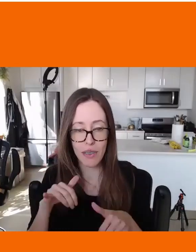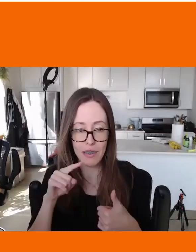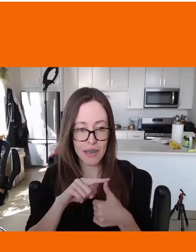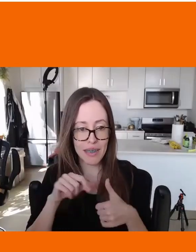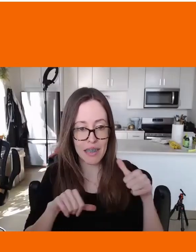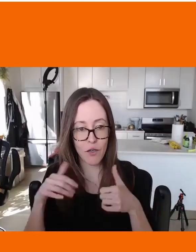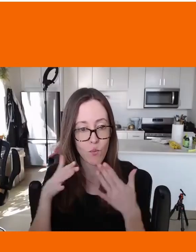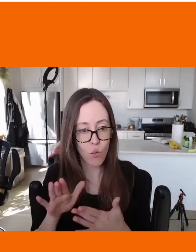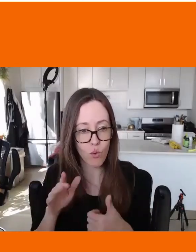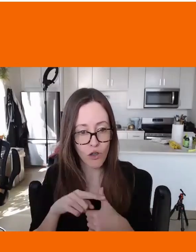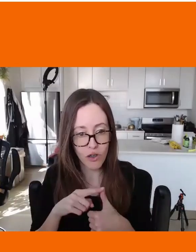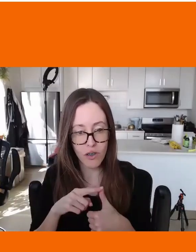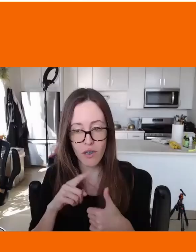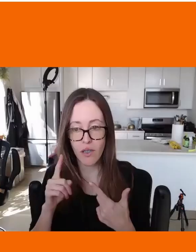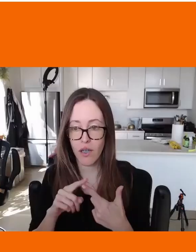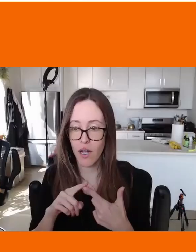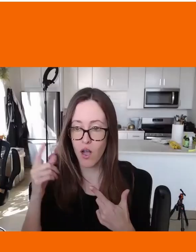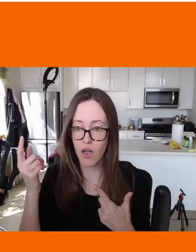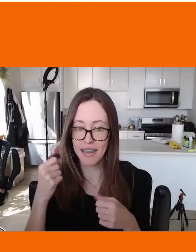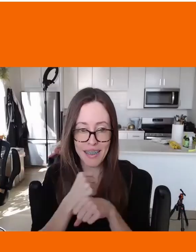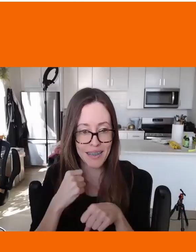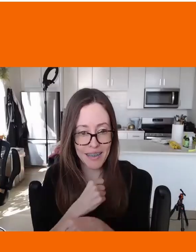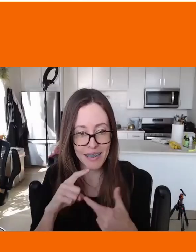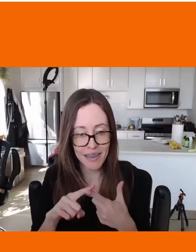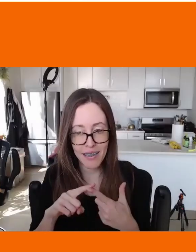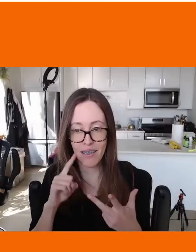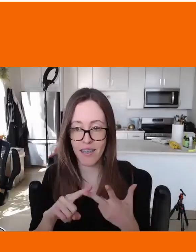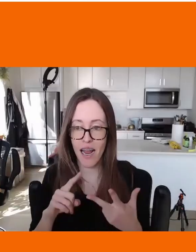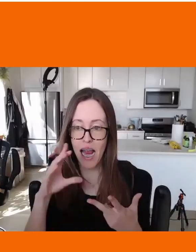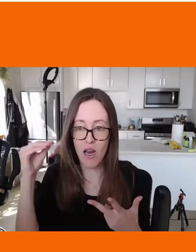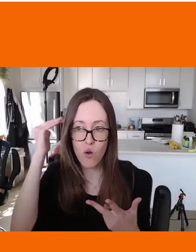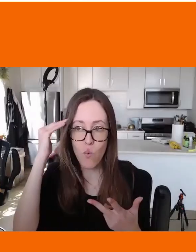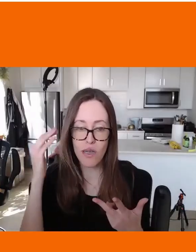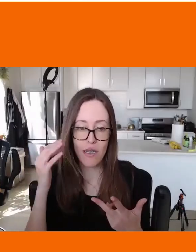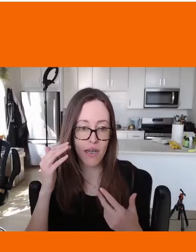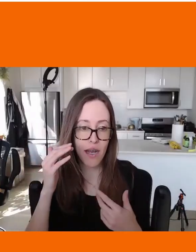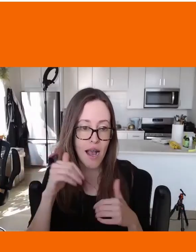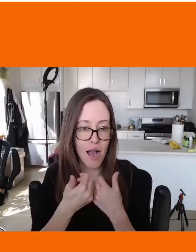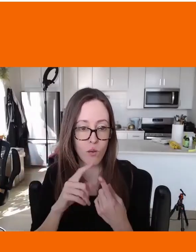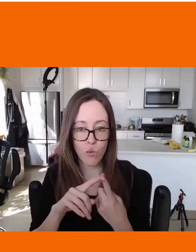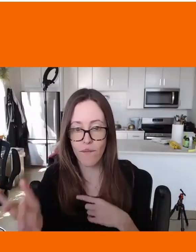It's something that all of these projects have in common. It's a scientific approach. It involves statistics,